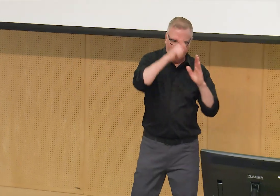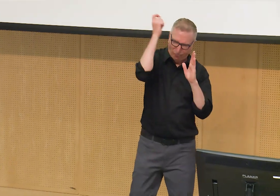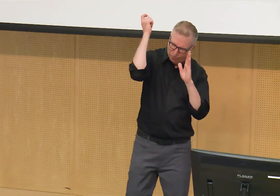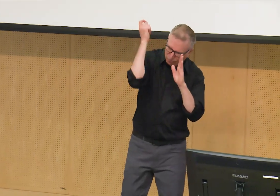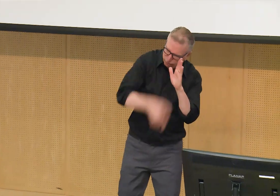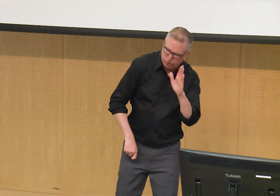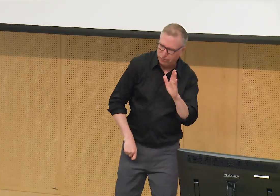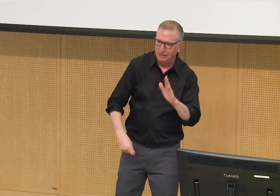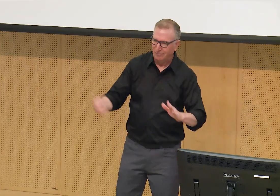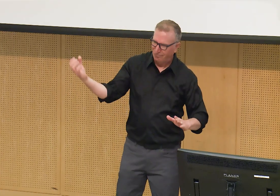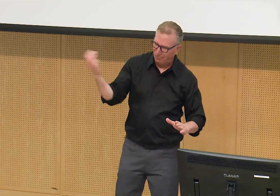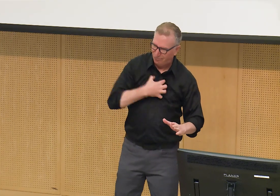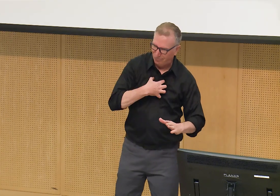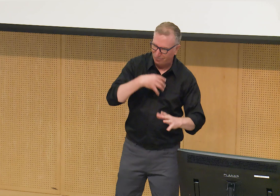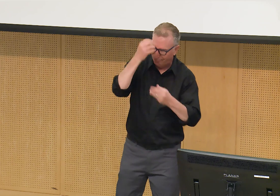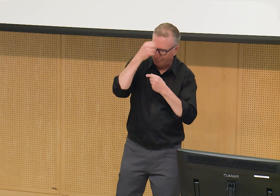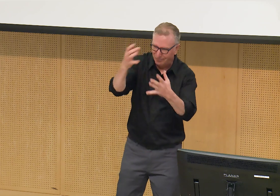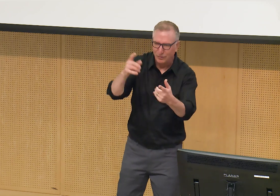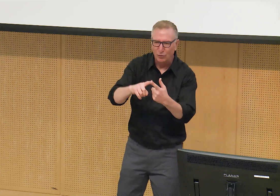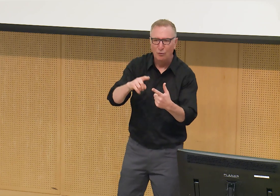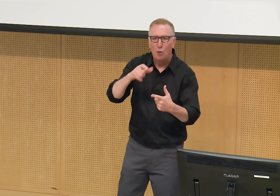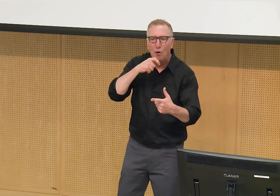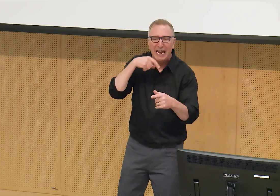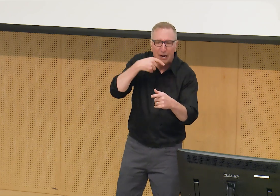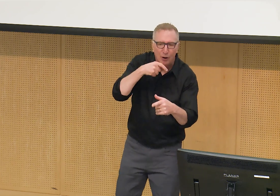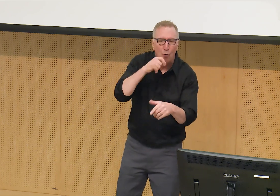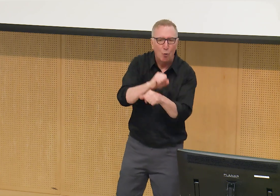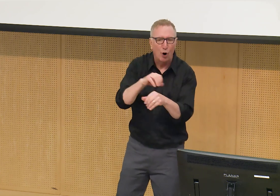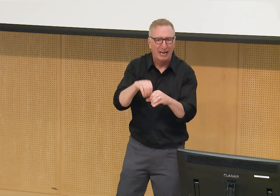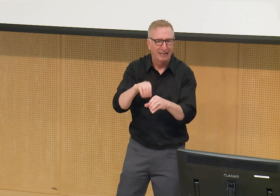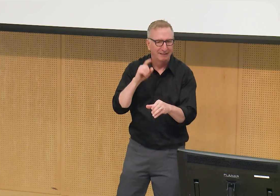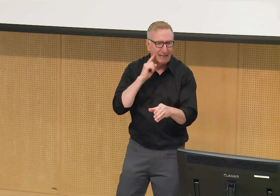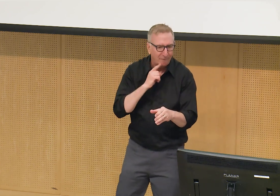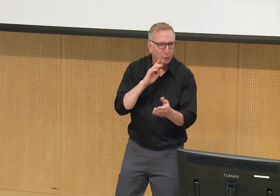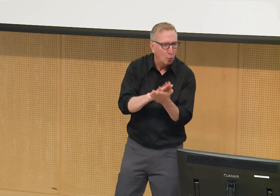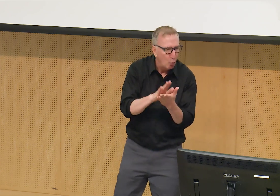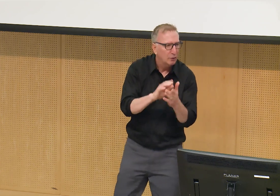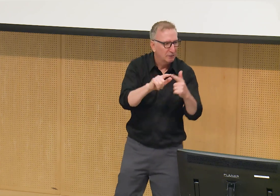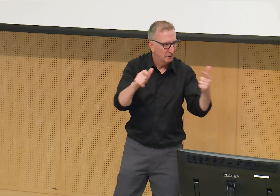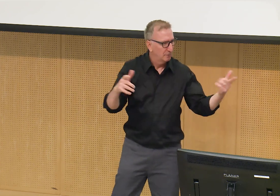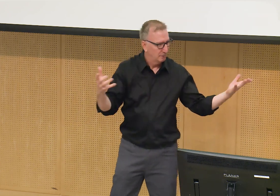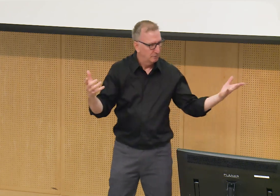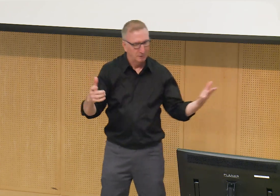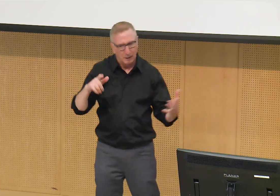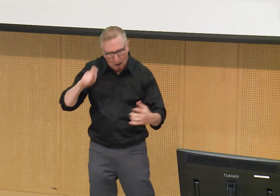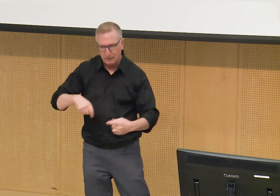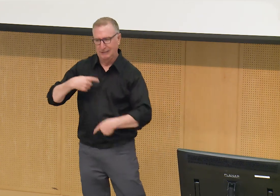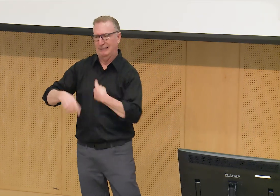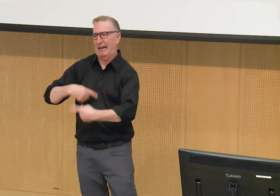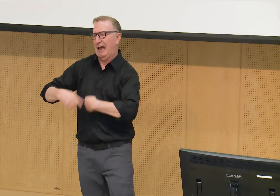Leo Jacobs wrote this and I read this and I realized from this point on